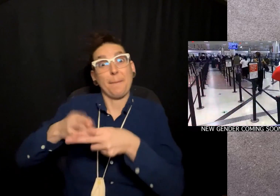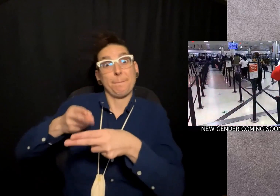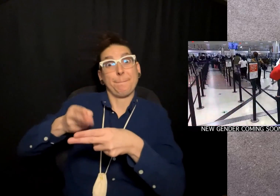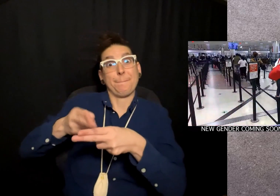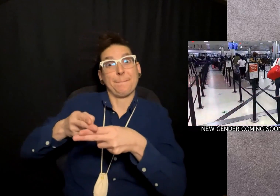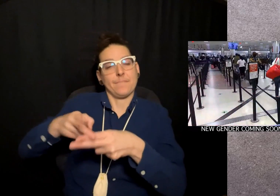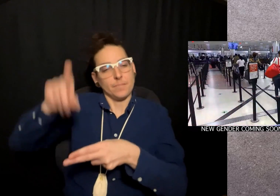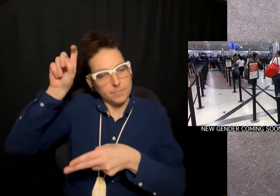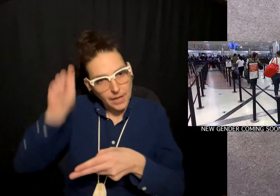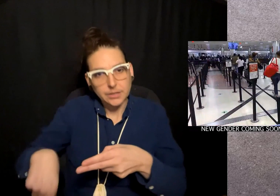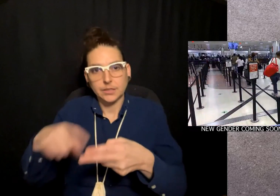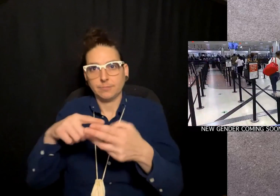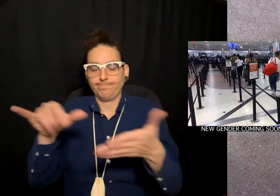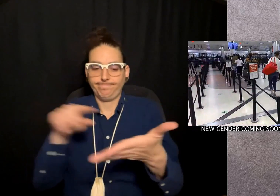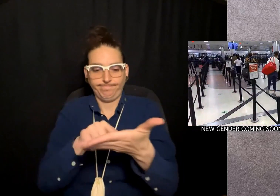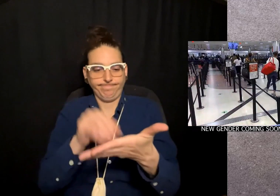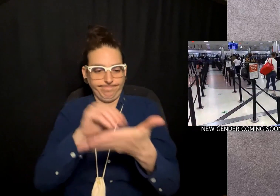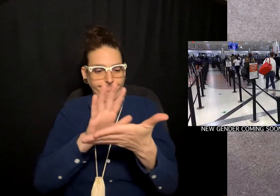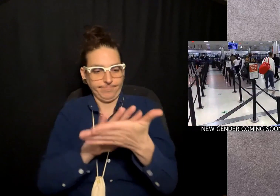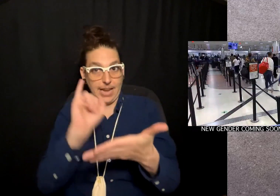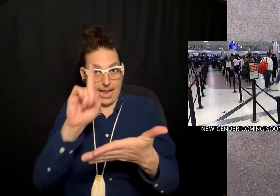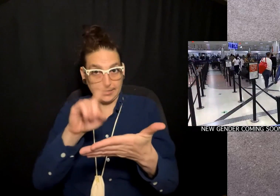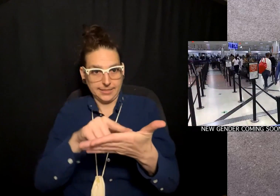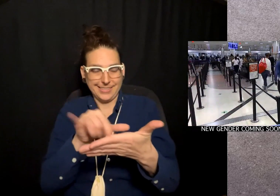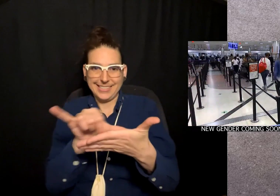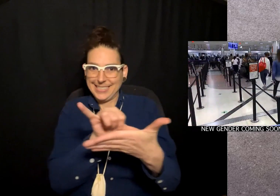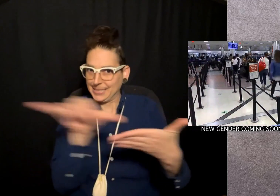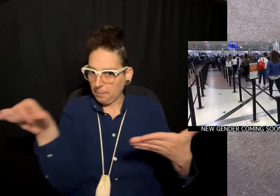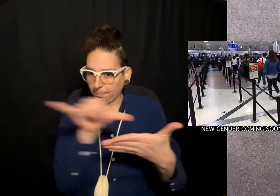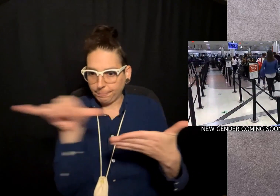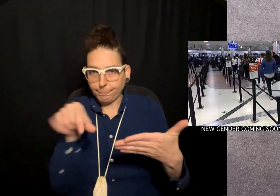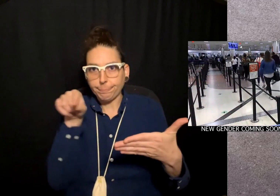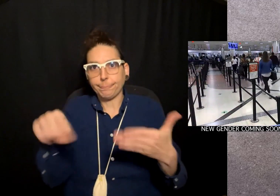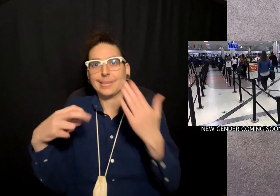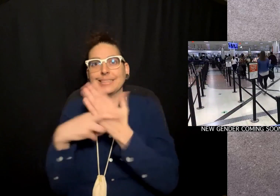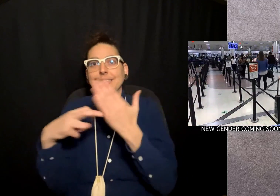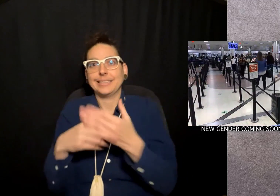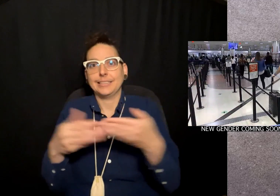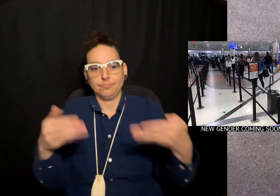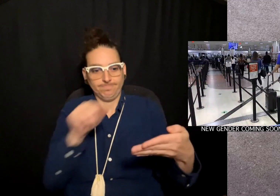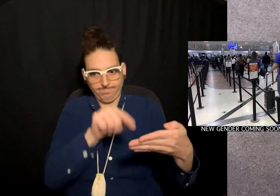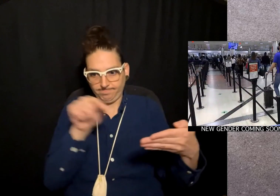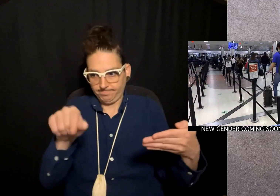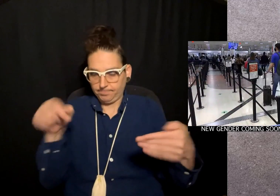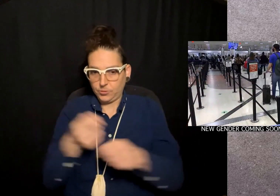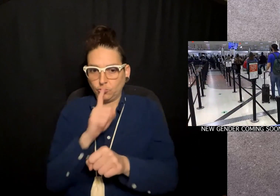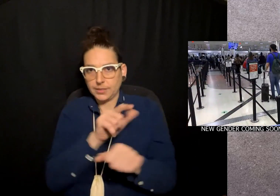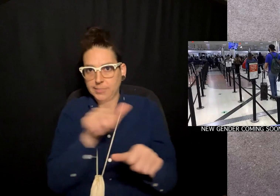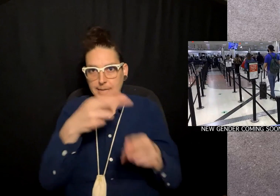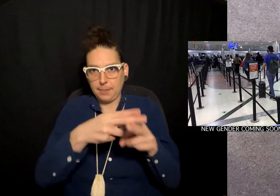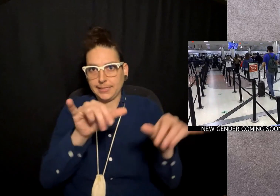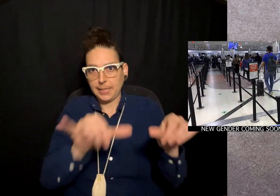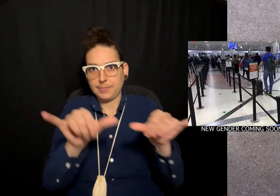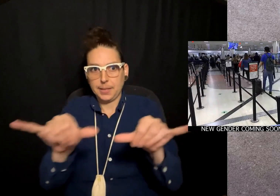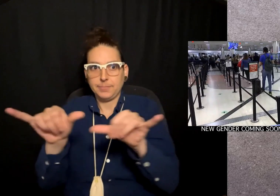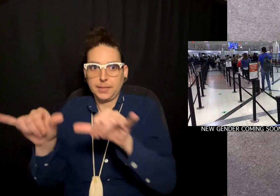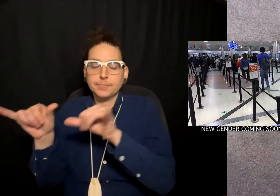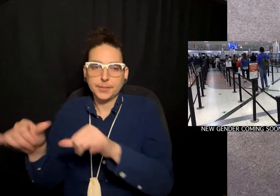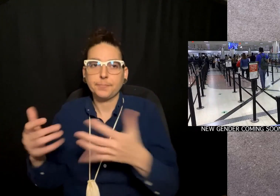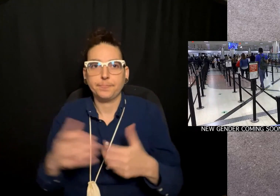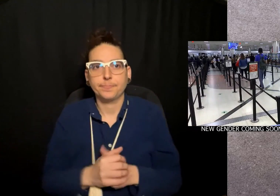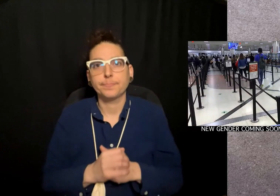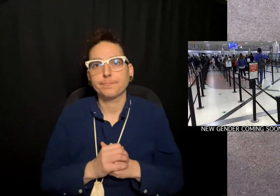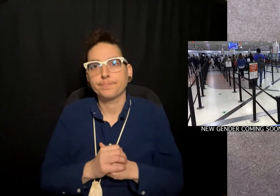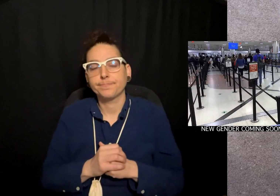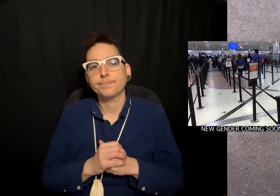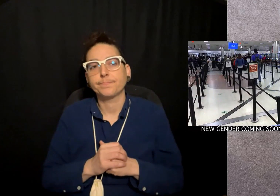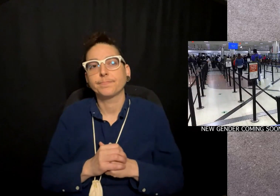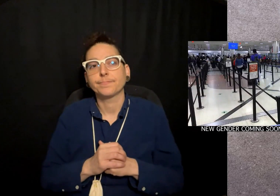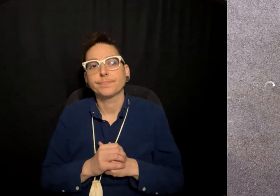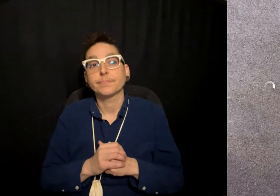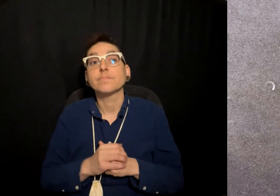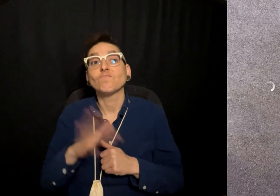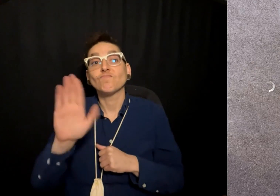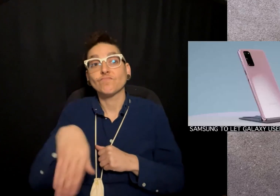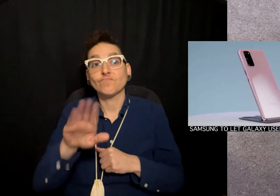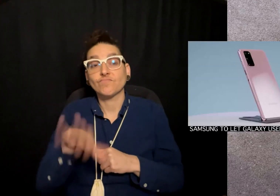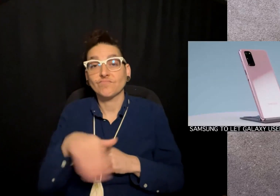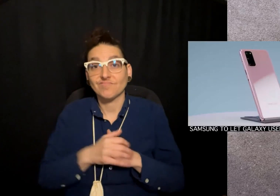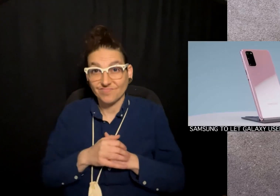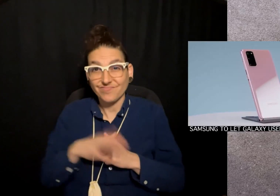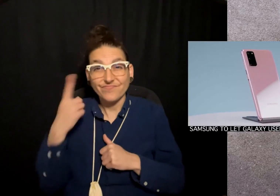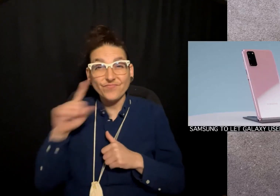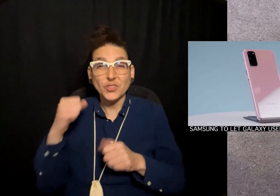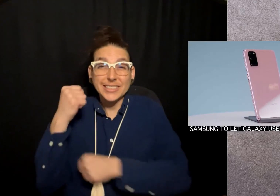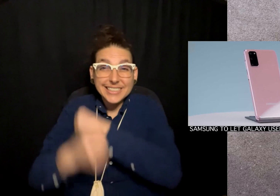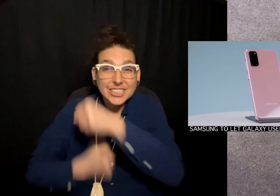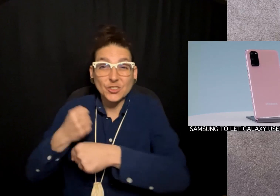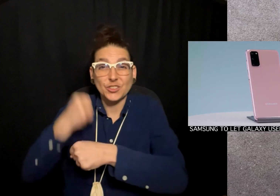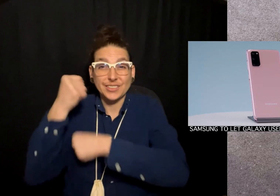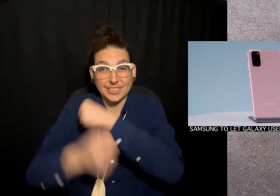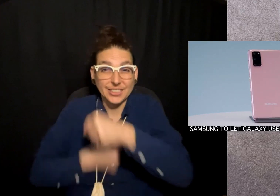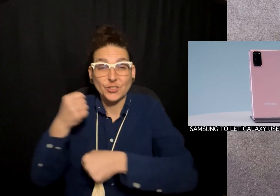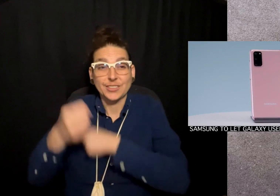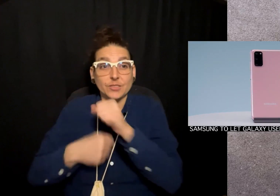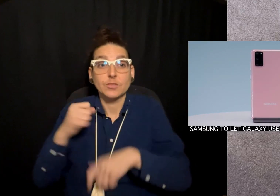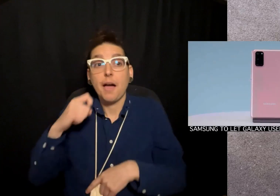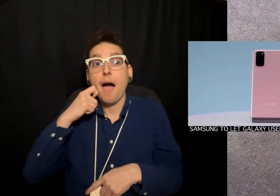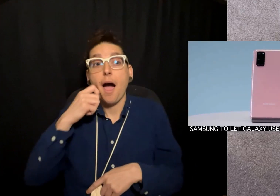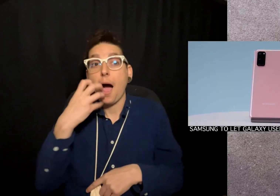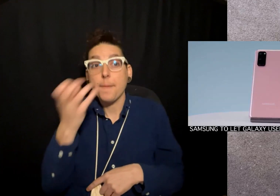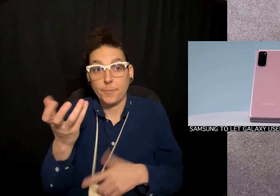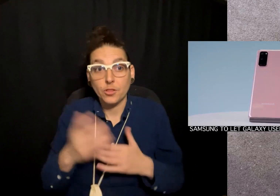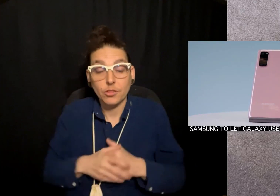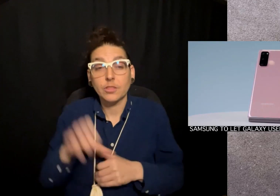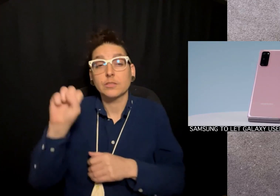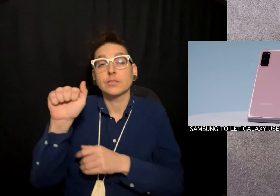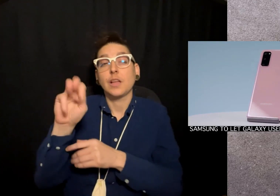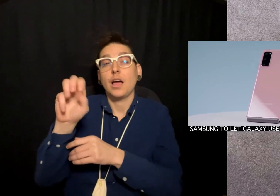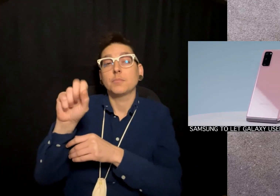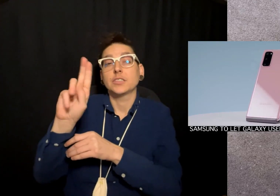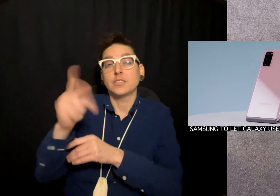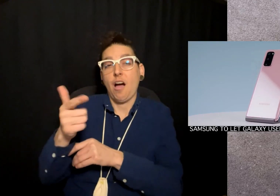the travelers name has to be the same on the ID and the ticket